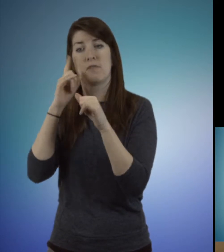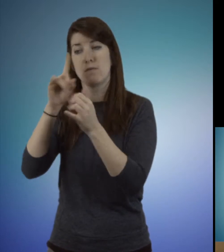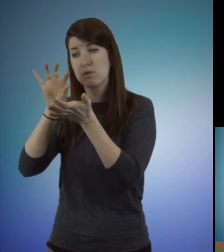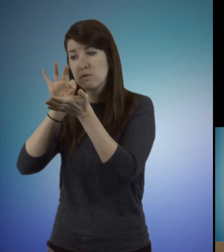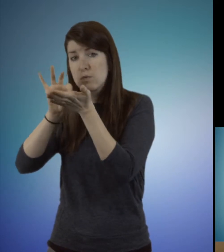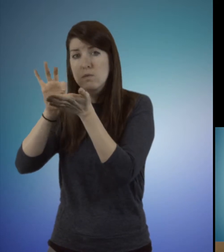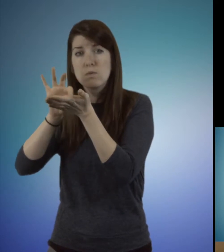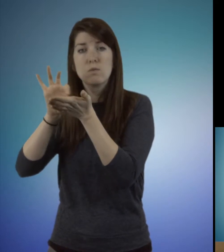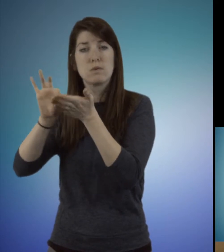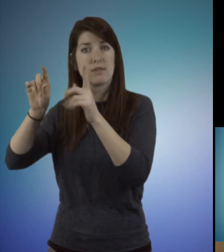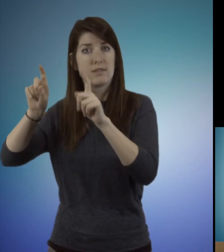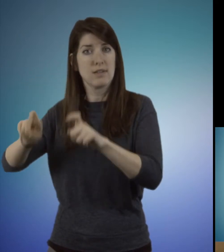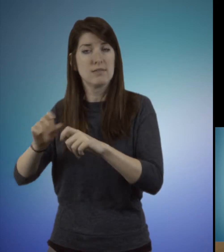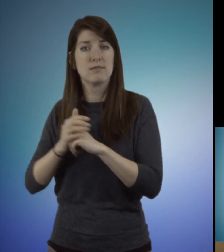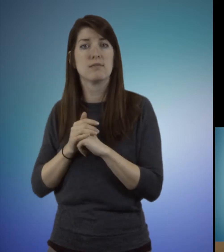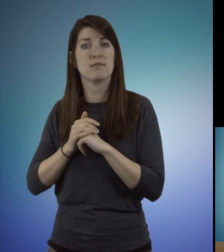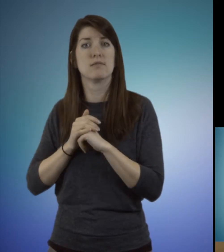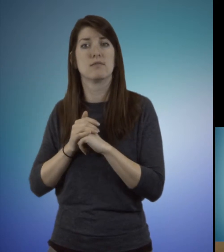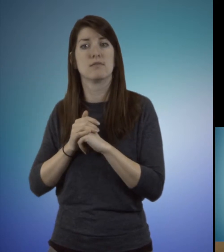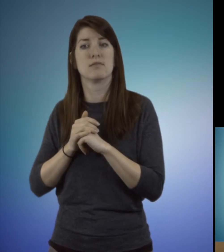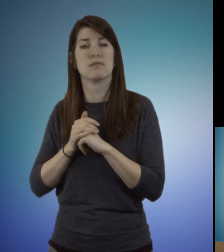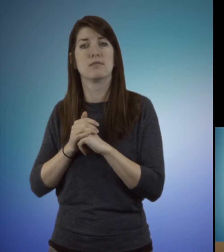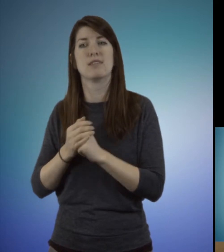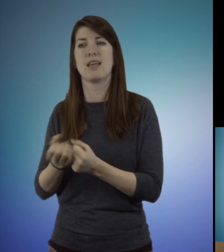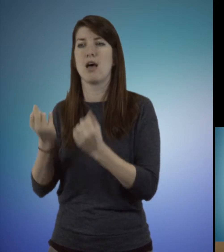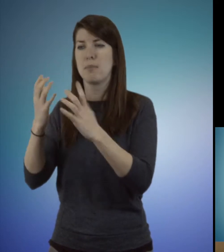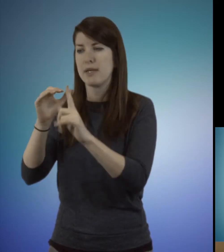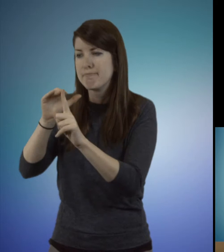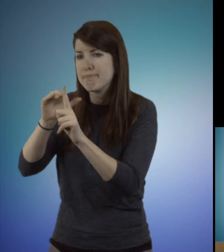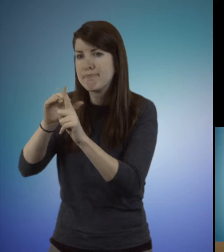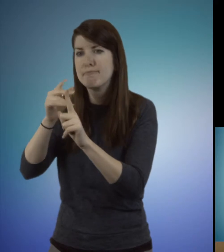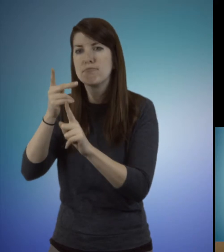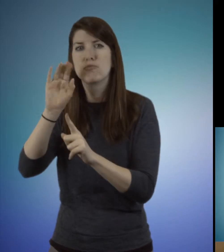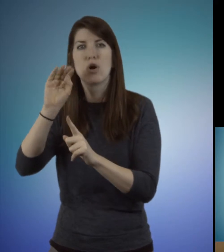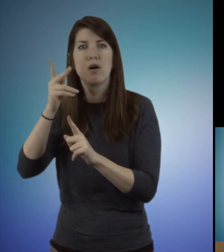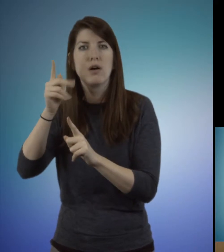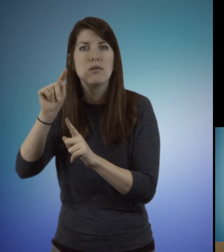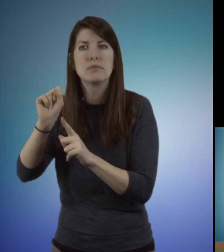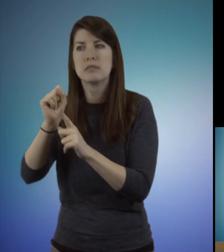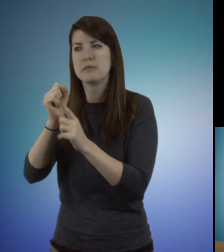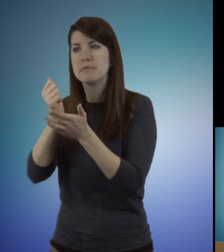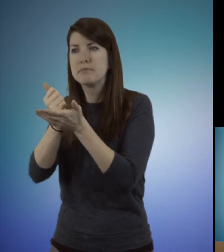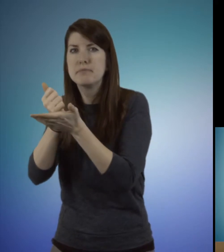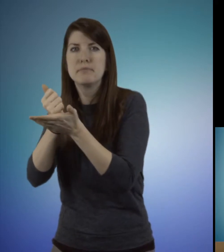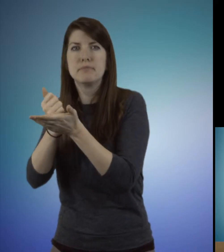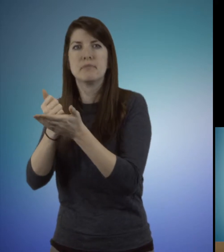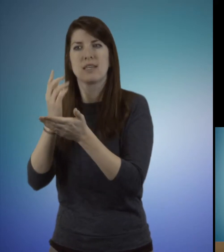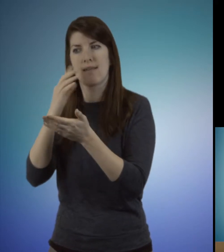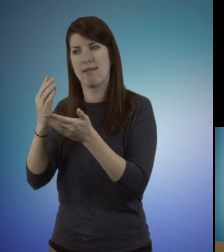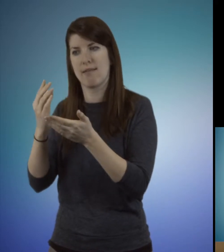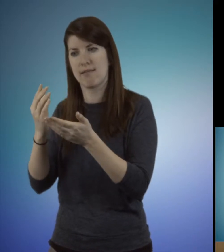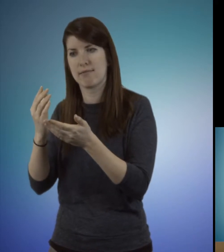to score the test, and how many prompts or assistance you can give